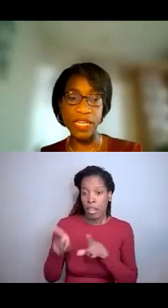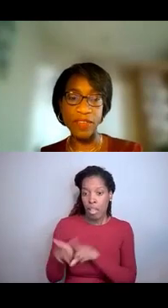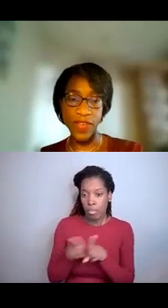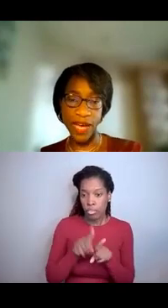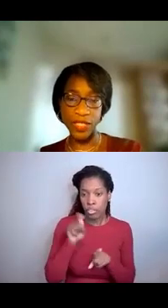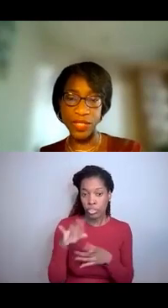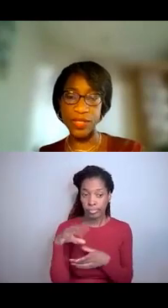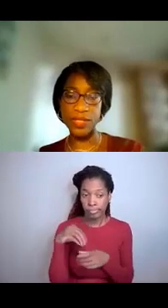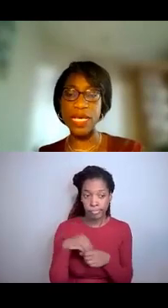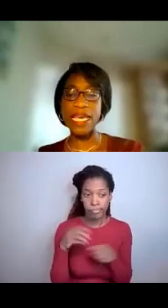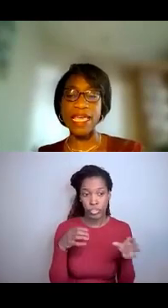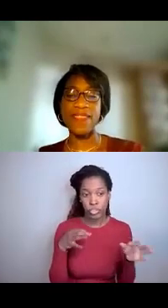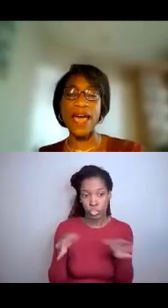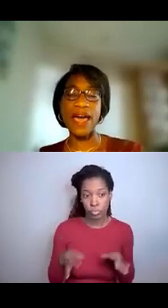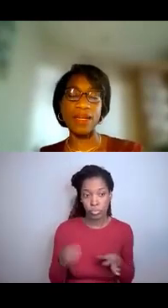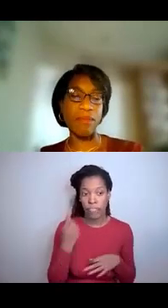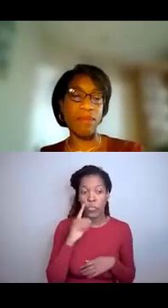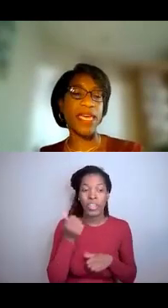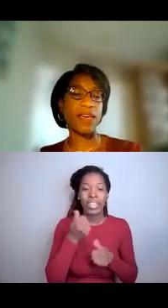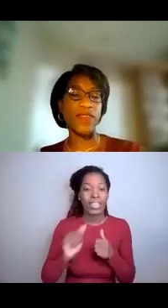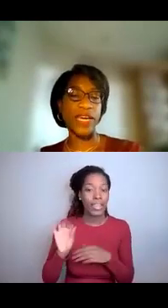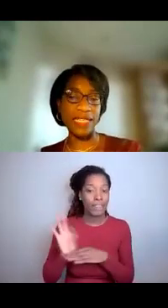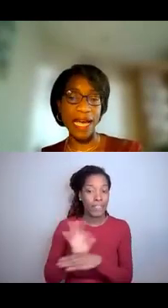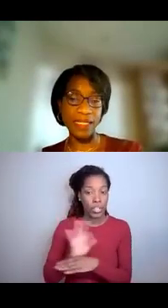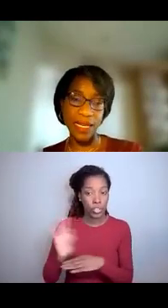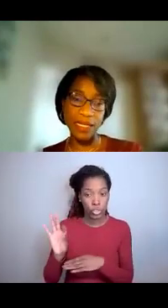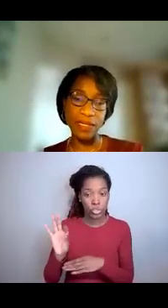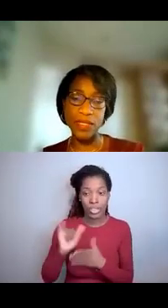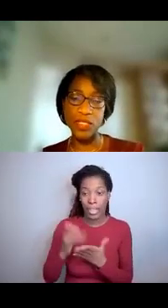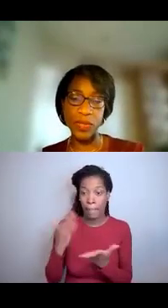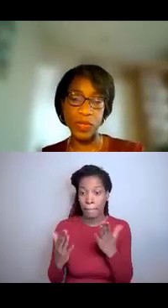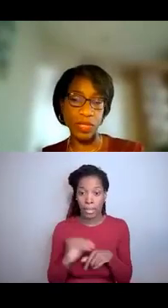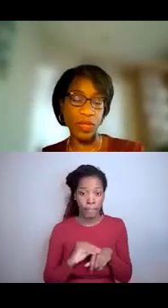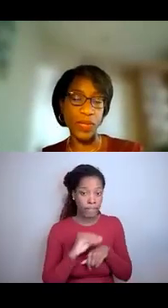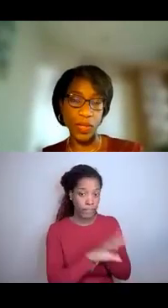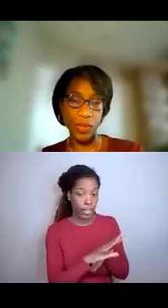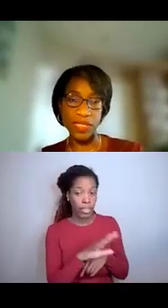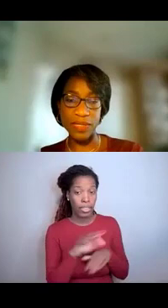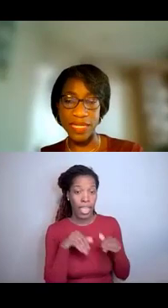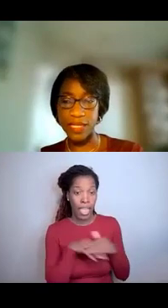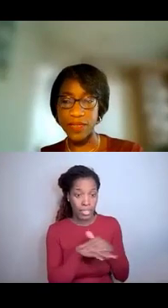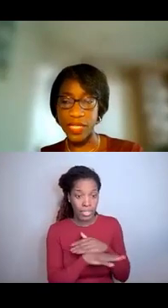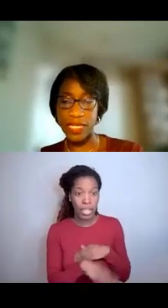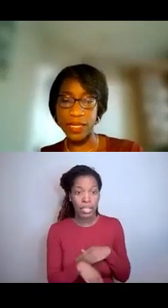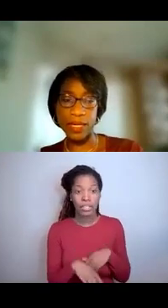of any factors that may affect access, distribution or reuse of scientific data.